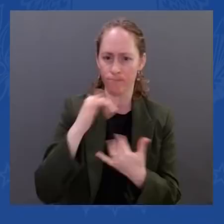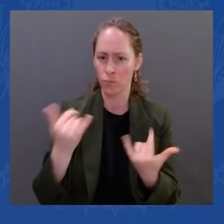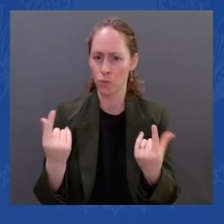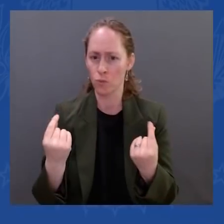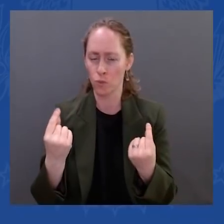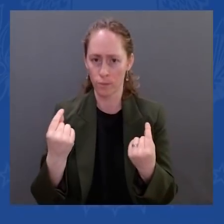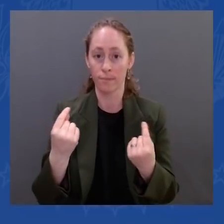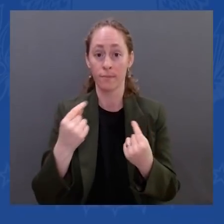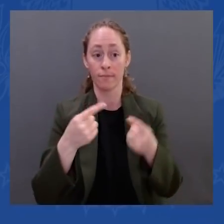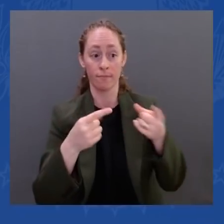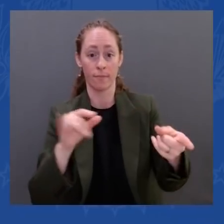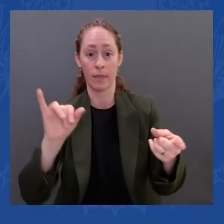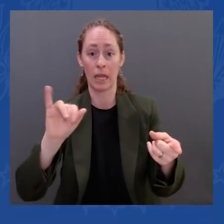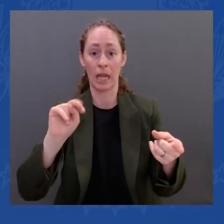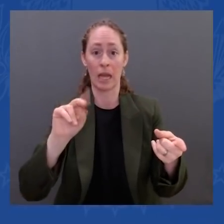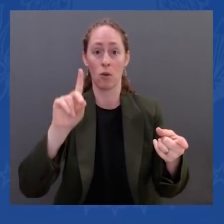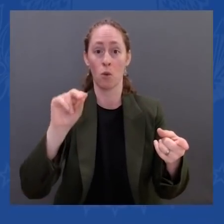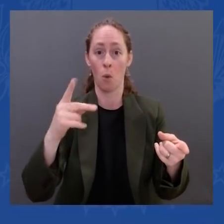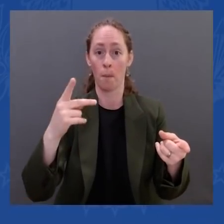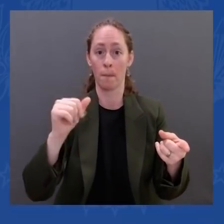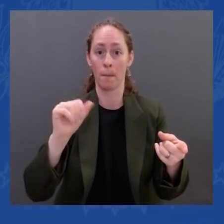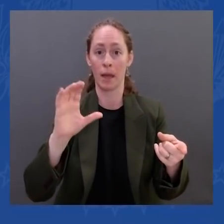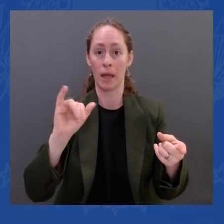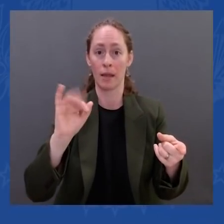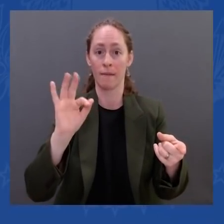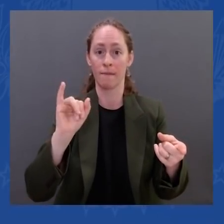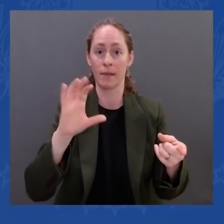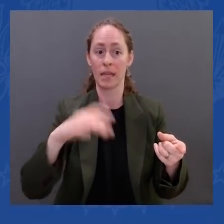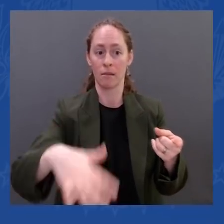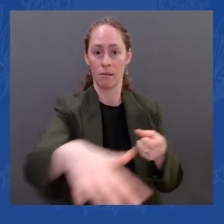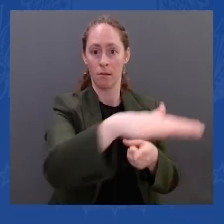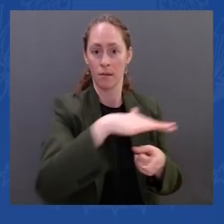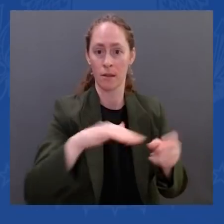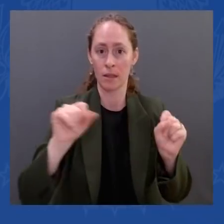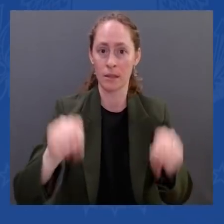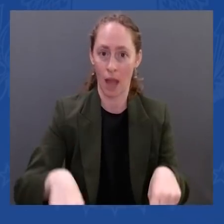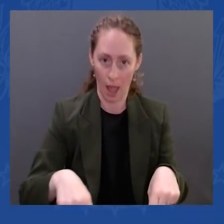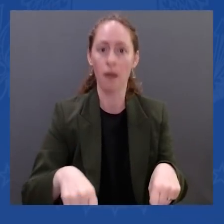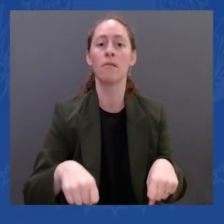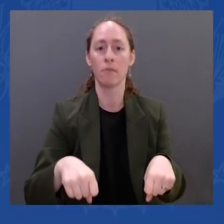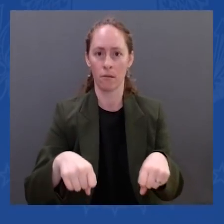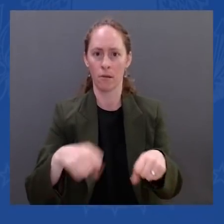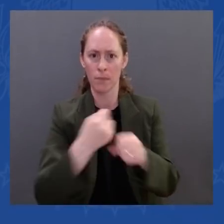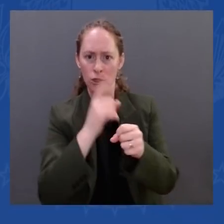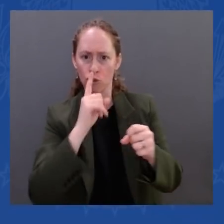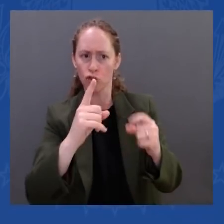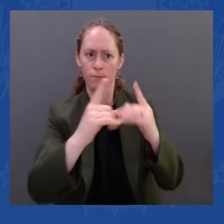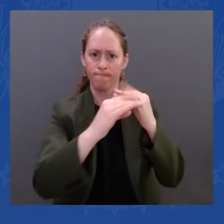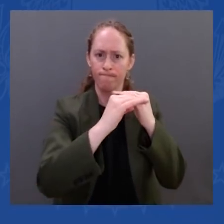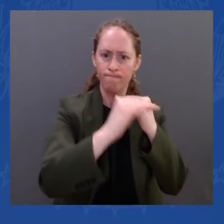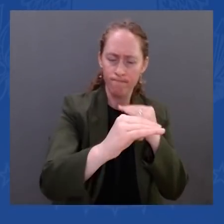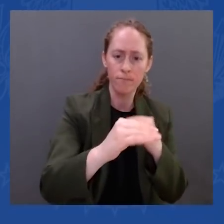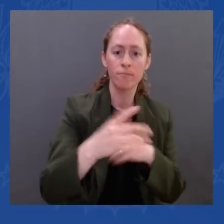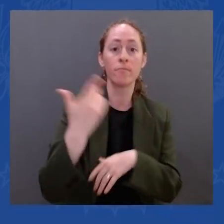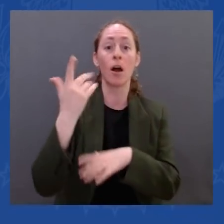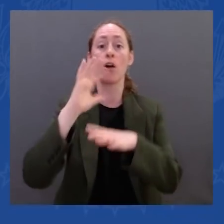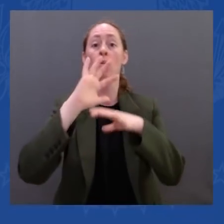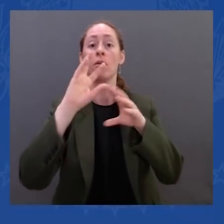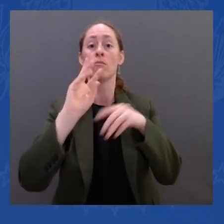Japan and the United States will engage in utmost efforts with irreversible resolve. I look forward to furthering our partnership